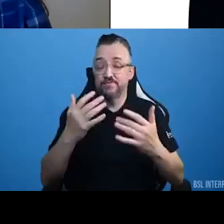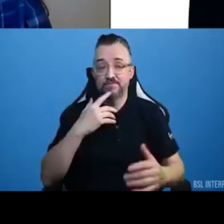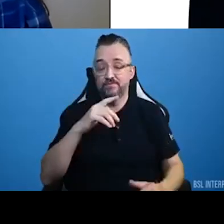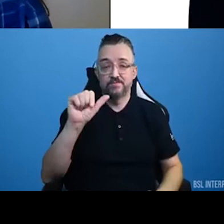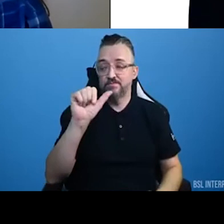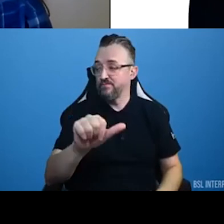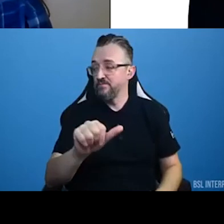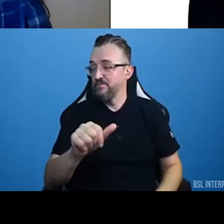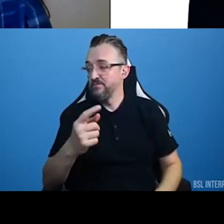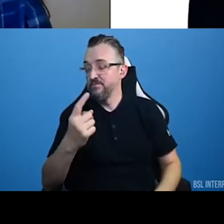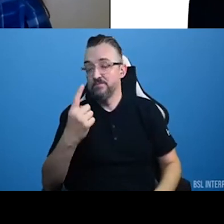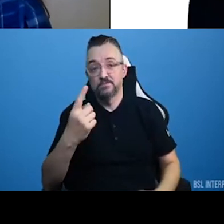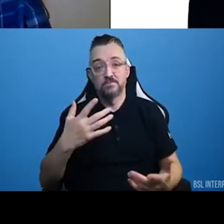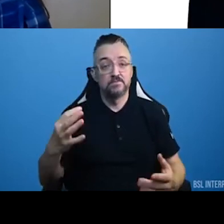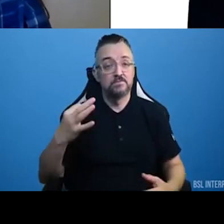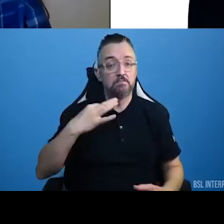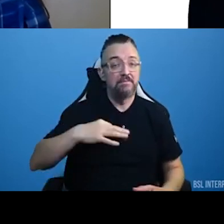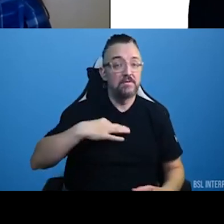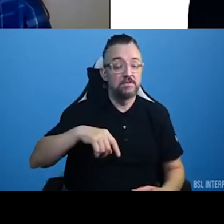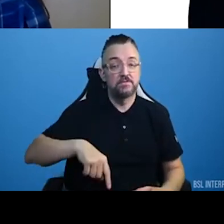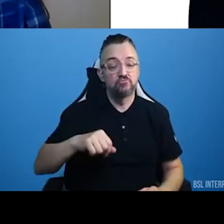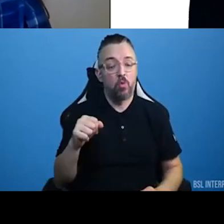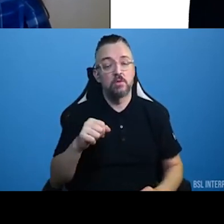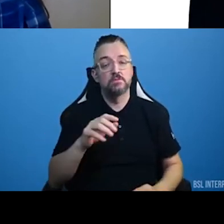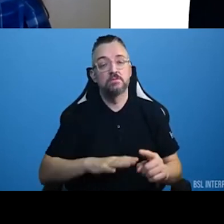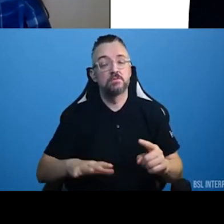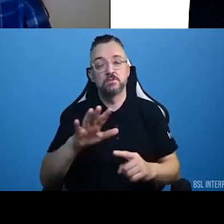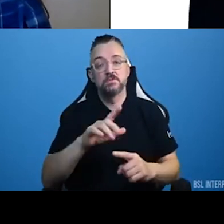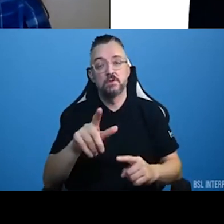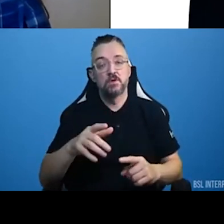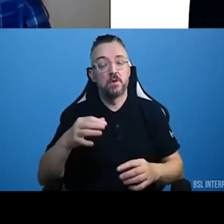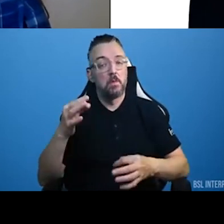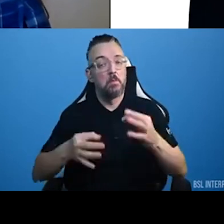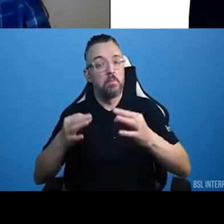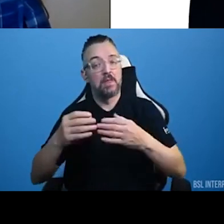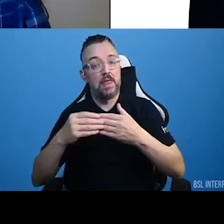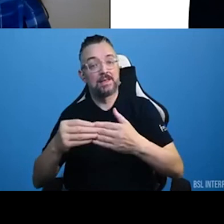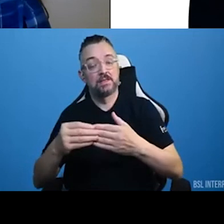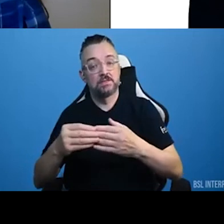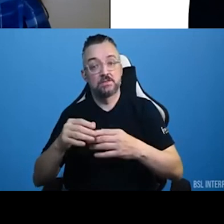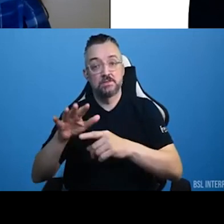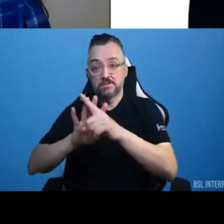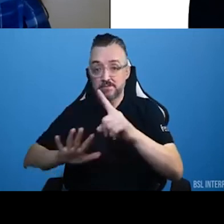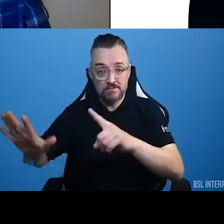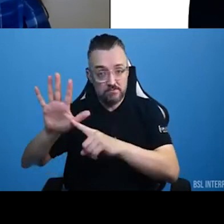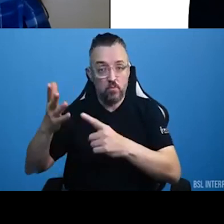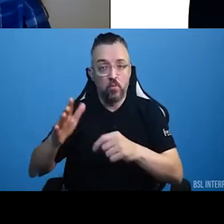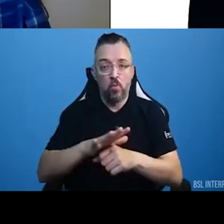one of the real benefits of Scotland is that, you know, political leaders at both the national and local level are far more accessible